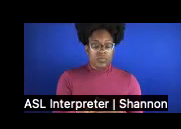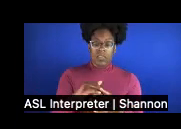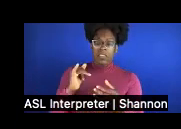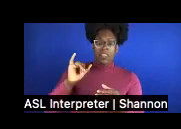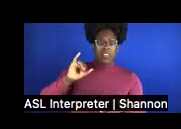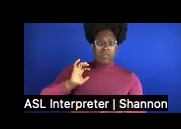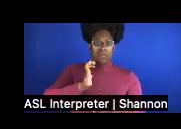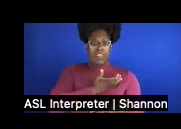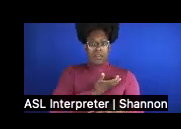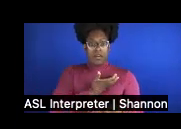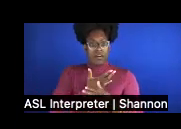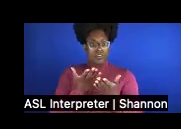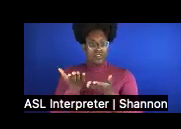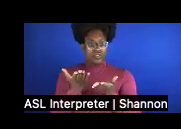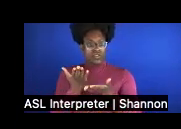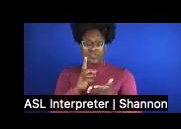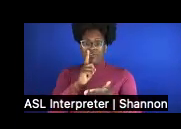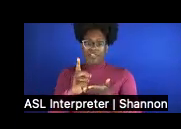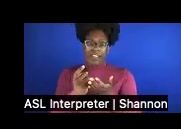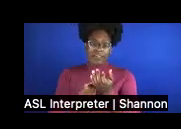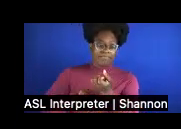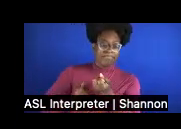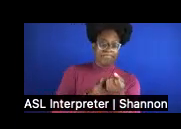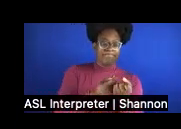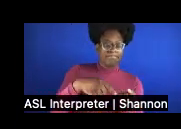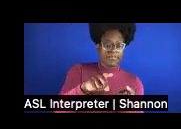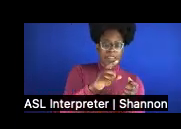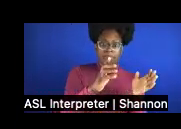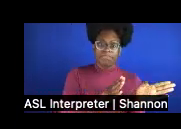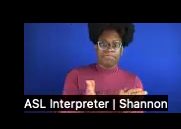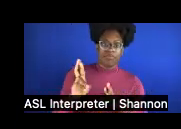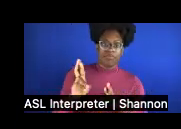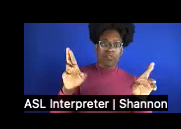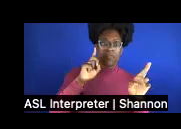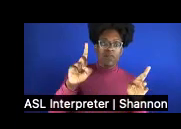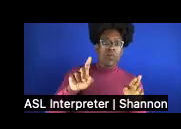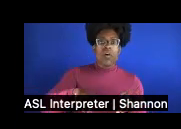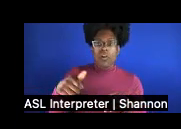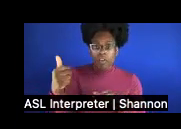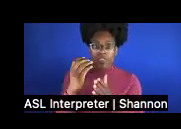that prepare them for other classes and contexts, getting support in those classes with those basic